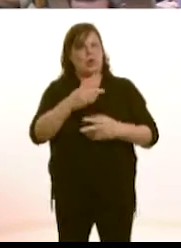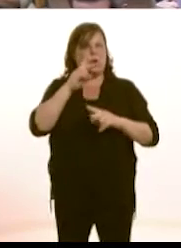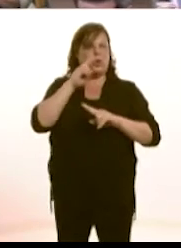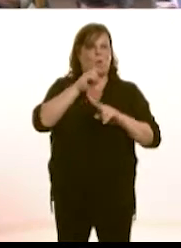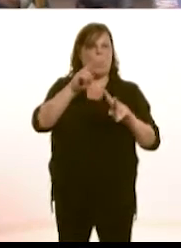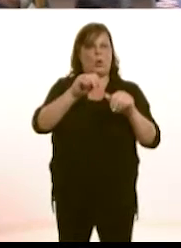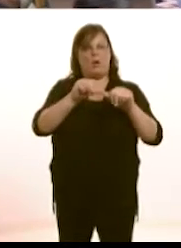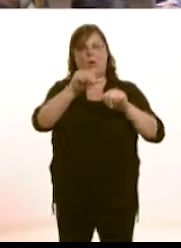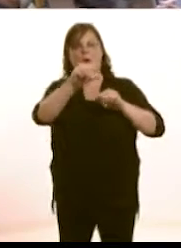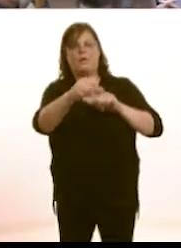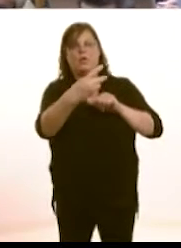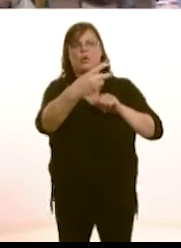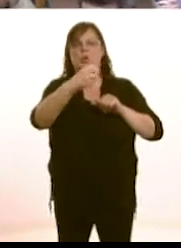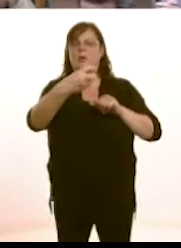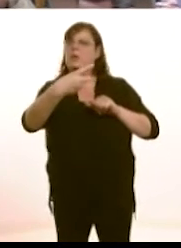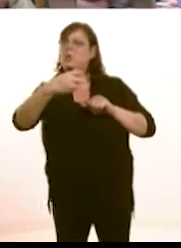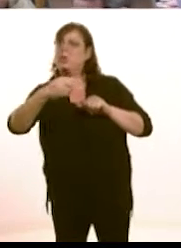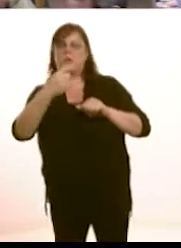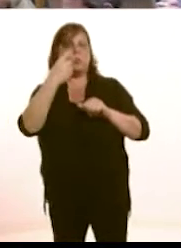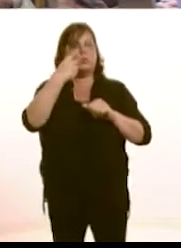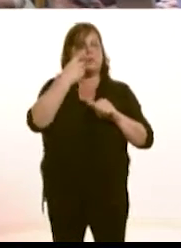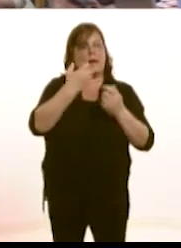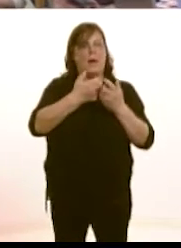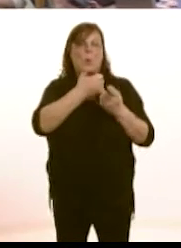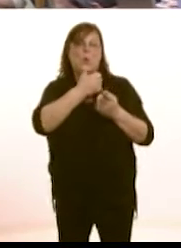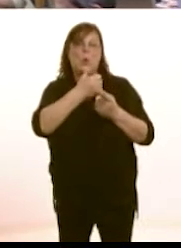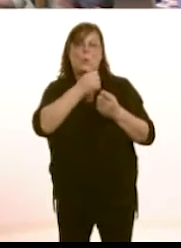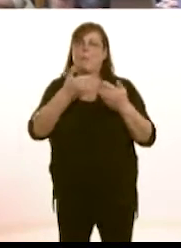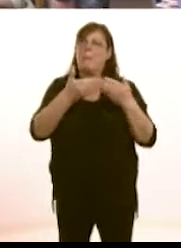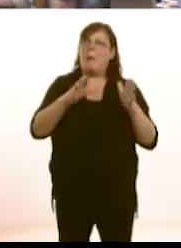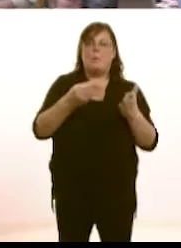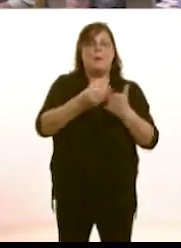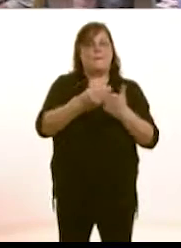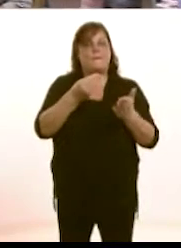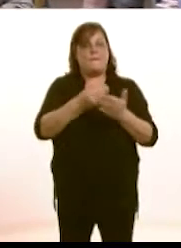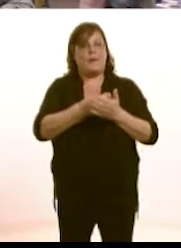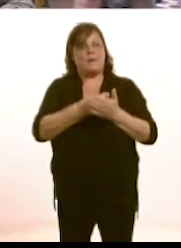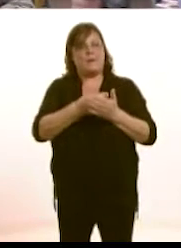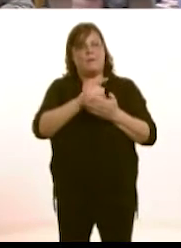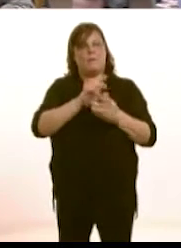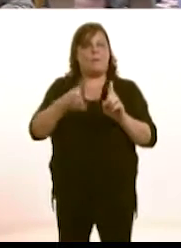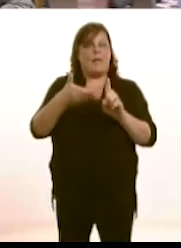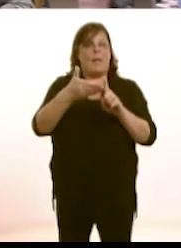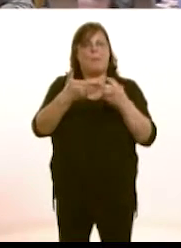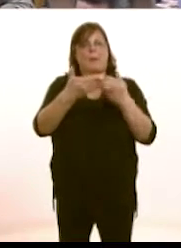2020, at how we actually use what they termed ëpublic fundsí for public gains as well,